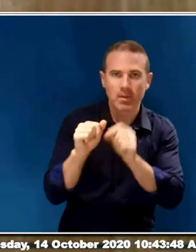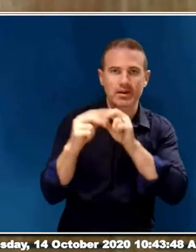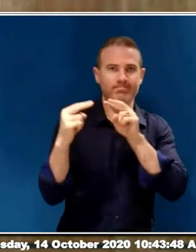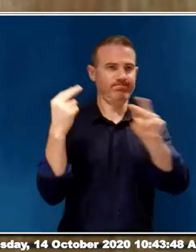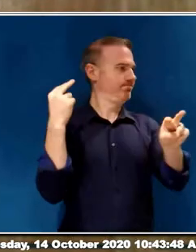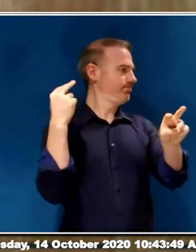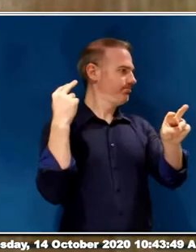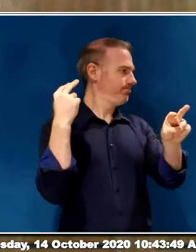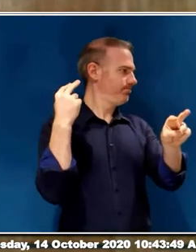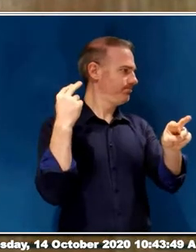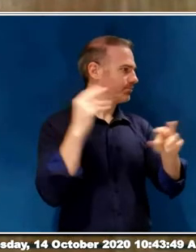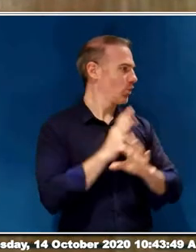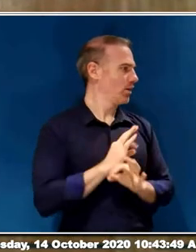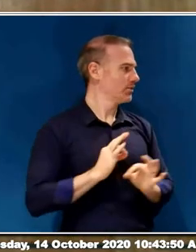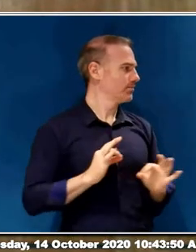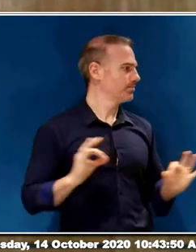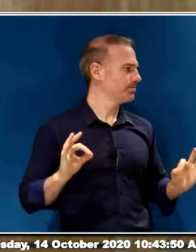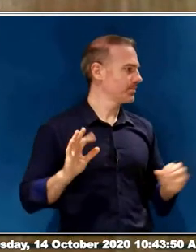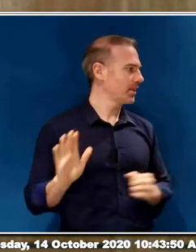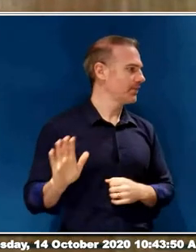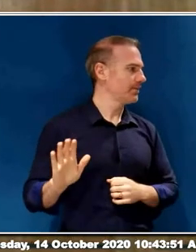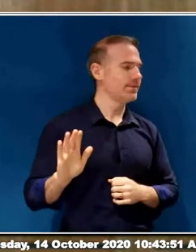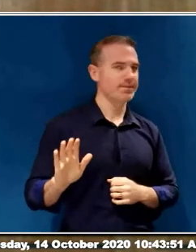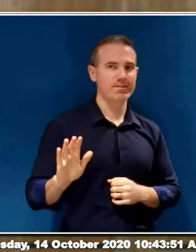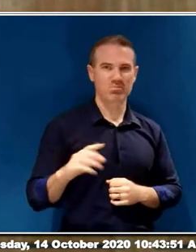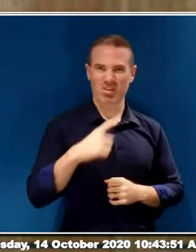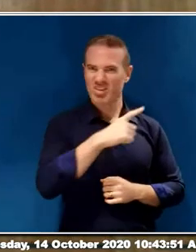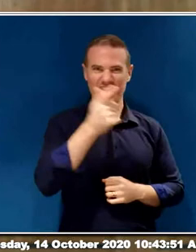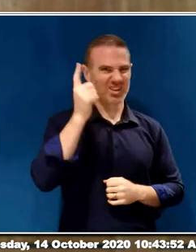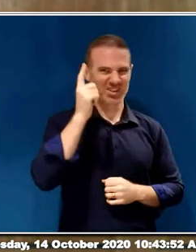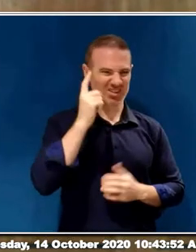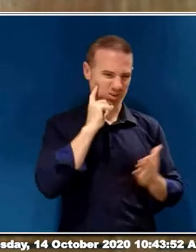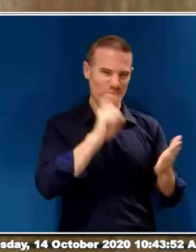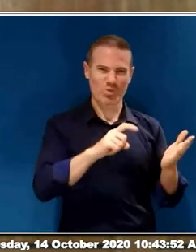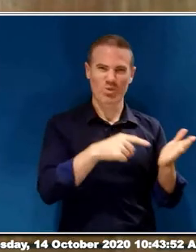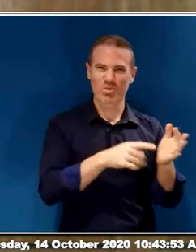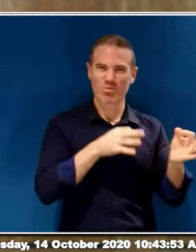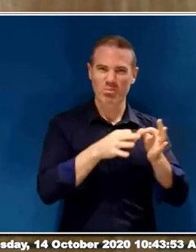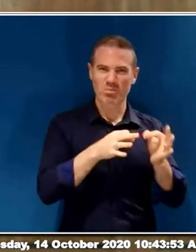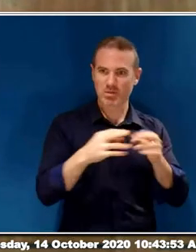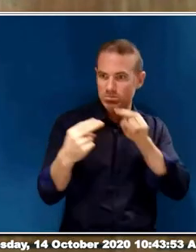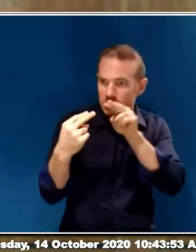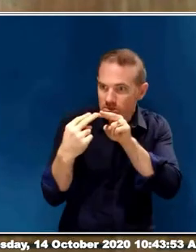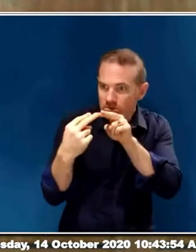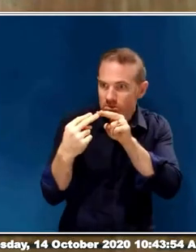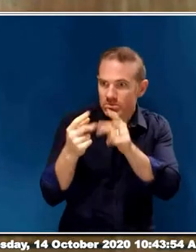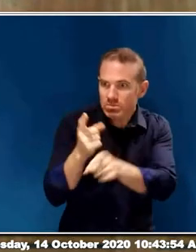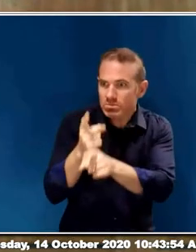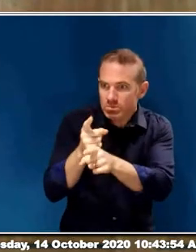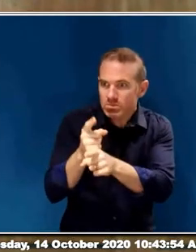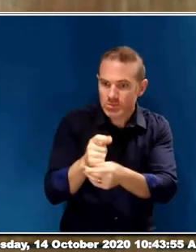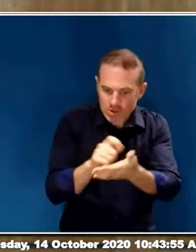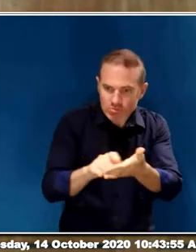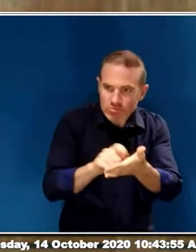This teacher continued to write down in a notepad, everything that Kobe was saying.